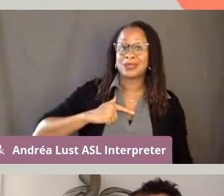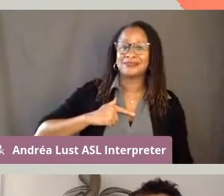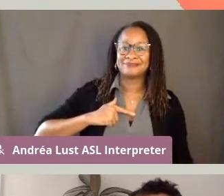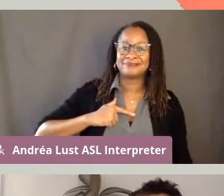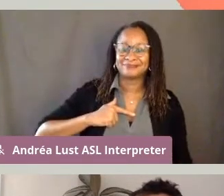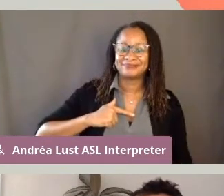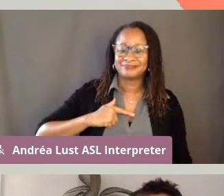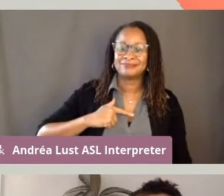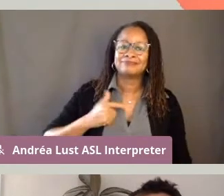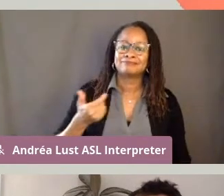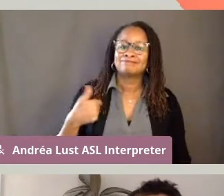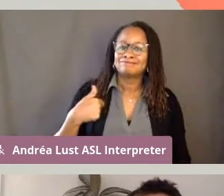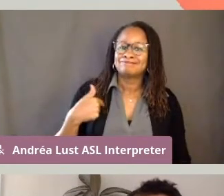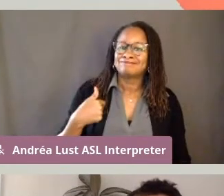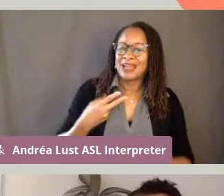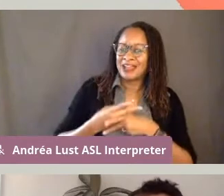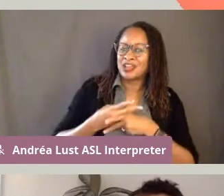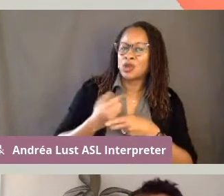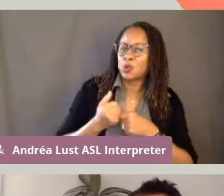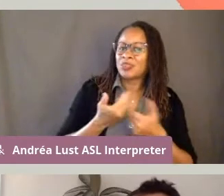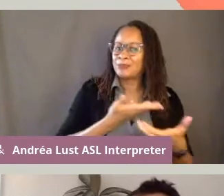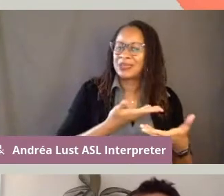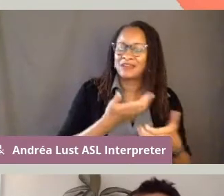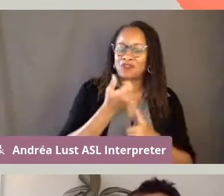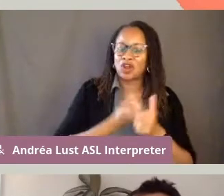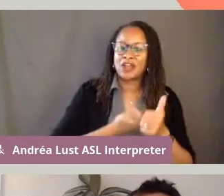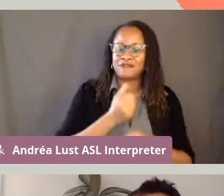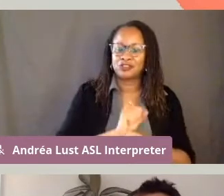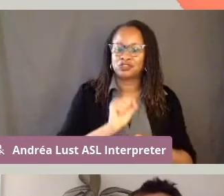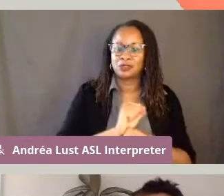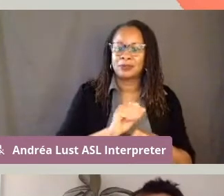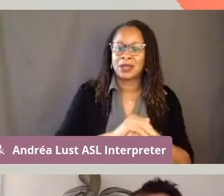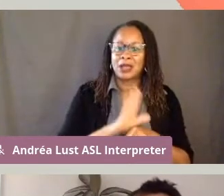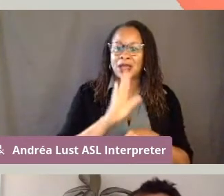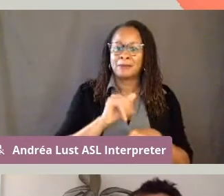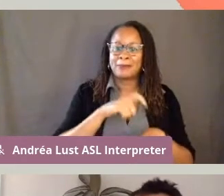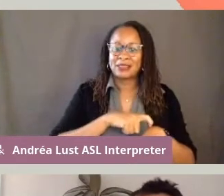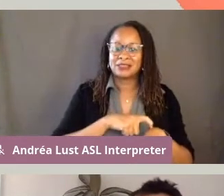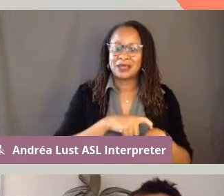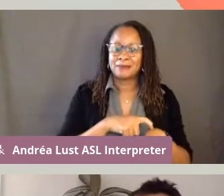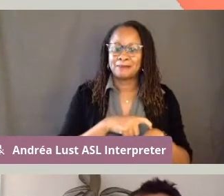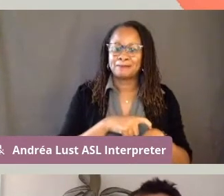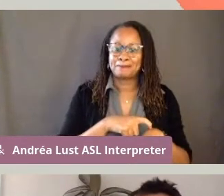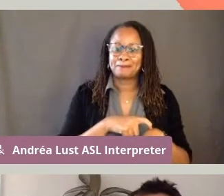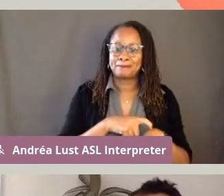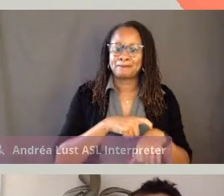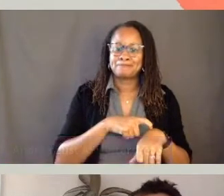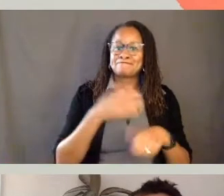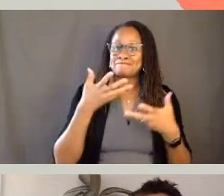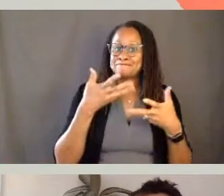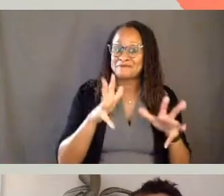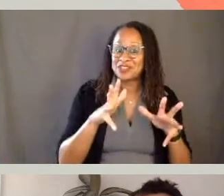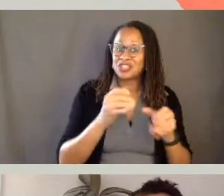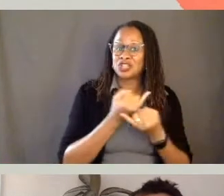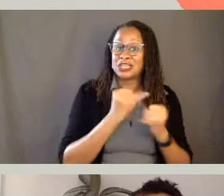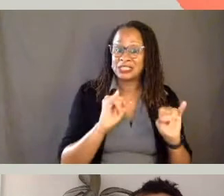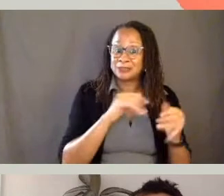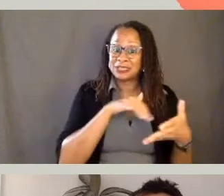and these are also things that I care with me. Like, I think by the time that I finished the independent study with him,